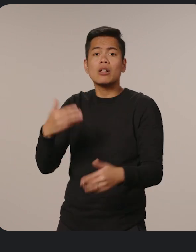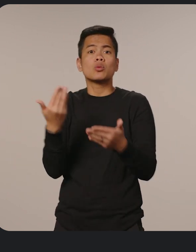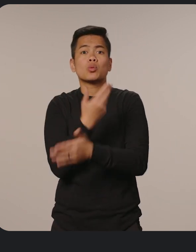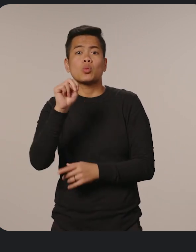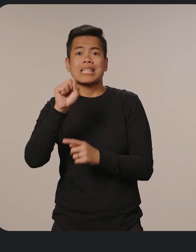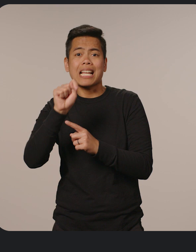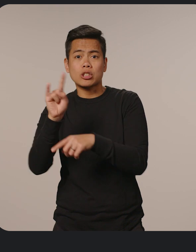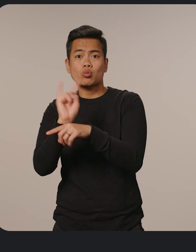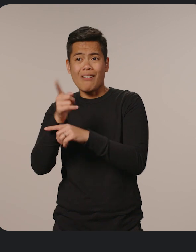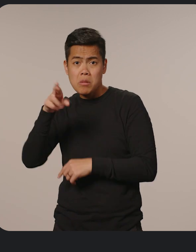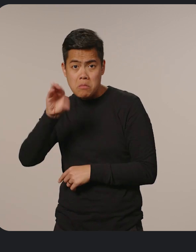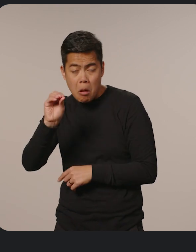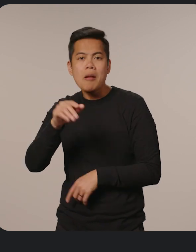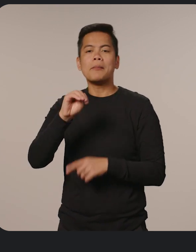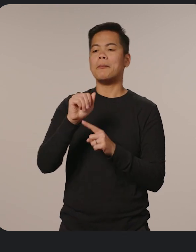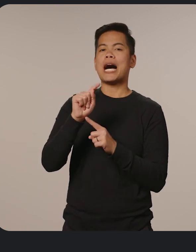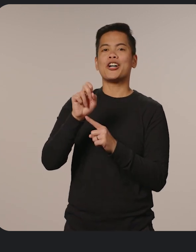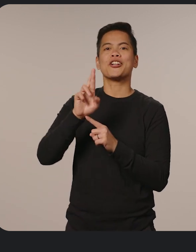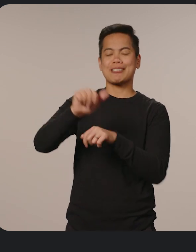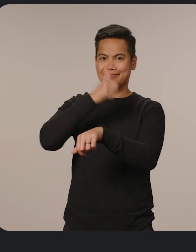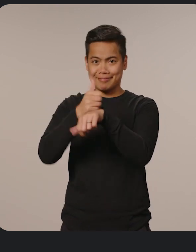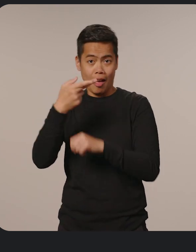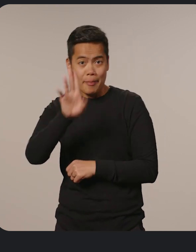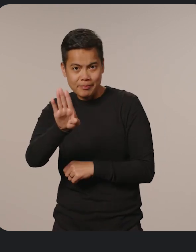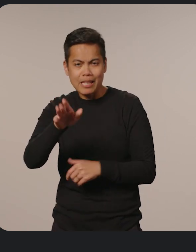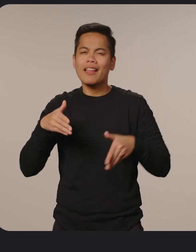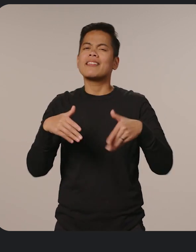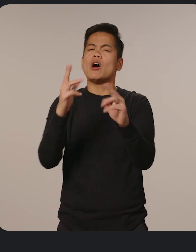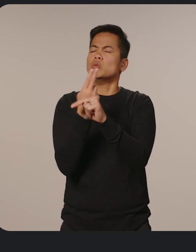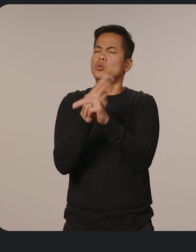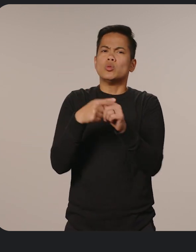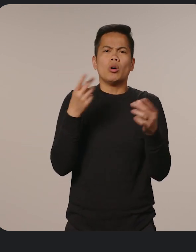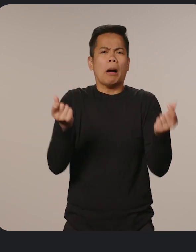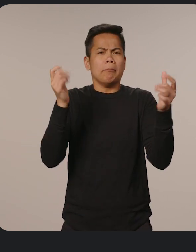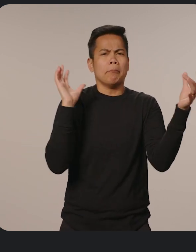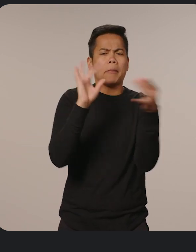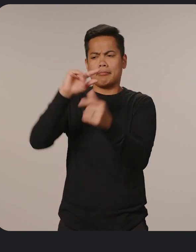This allows your users to quickly and easily set up your devices in the Google Home app.